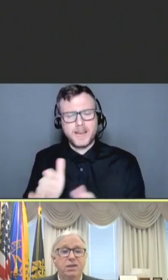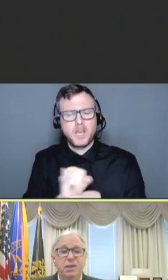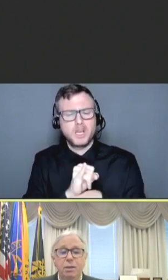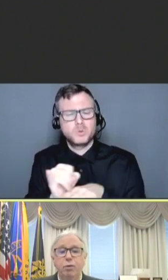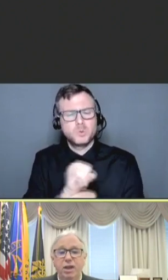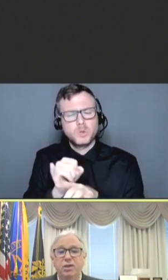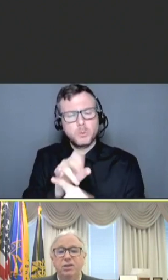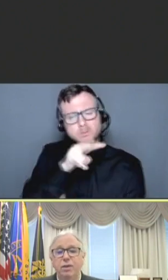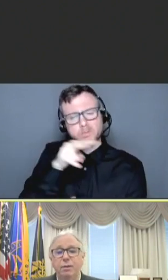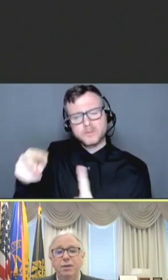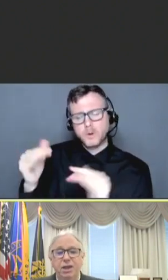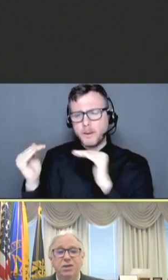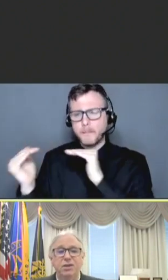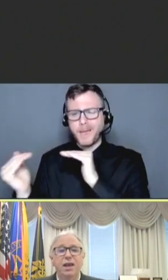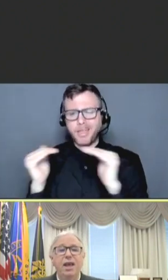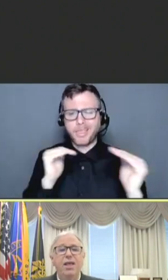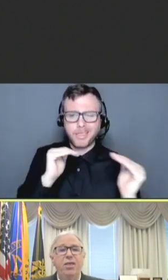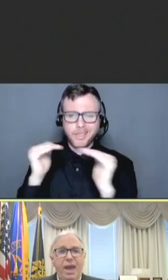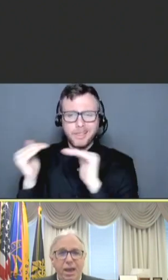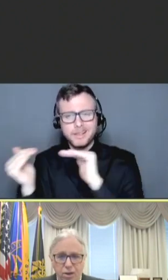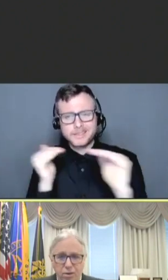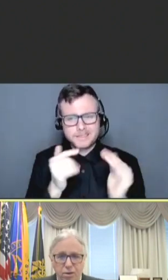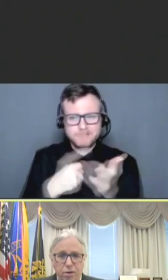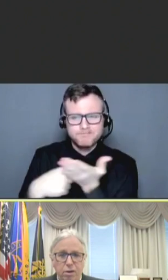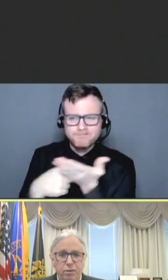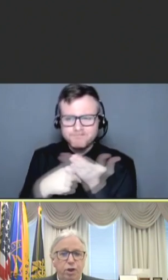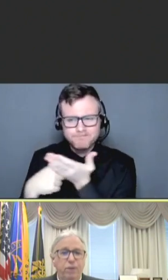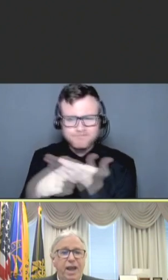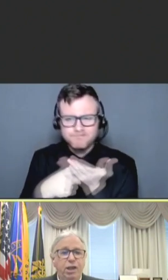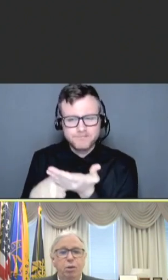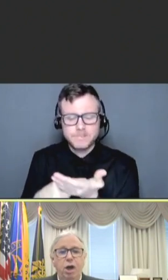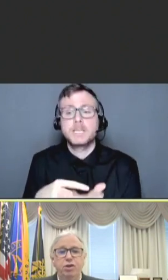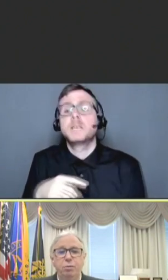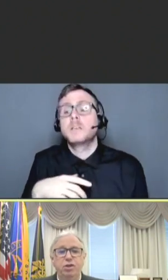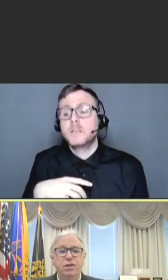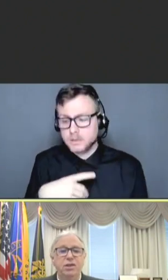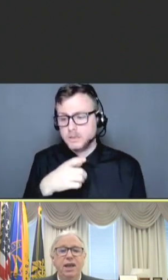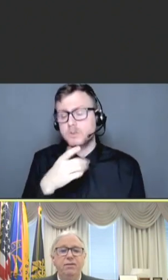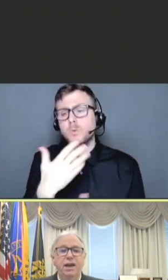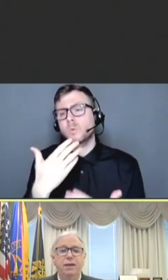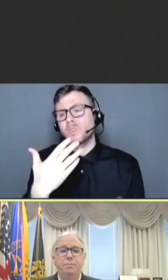balance deliberations and recommendations. Thank you for your valuable contributions to NVAC.